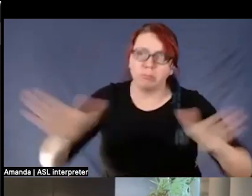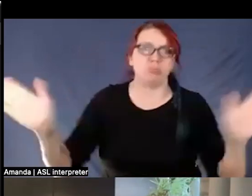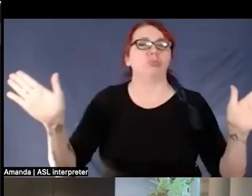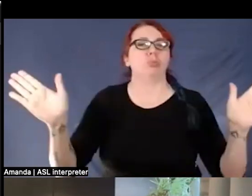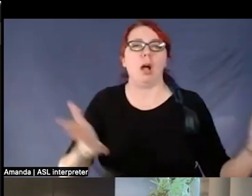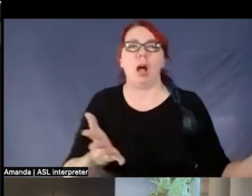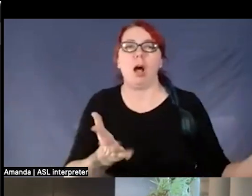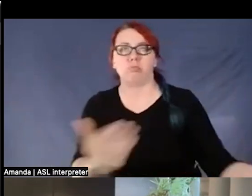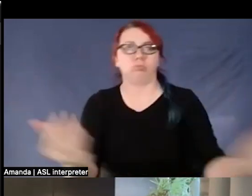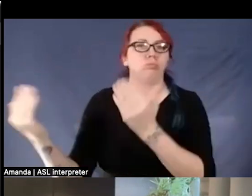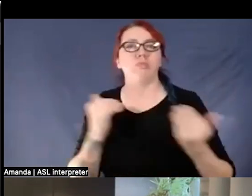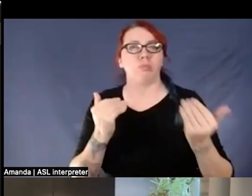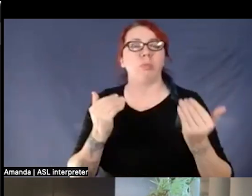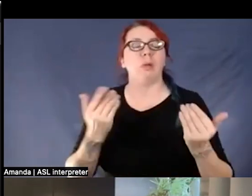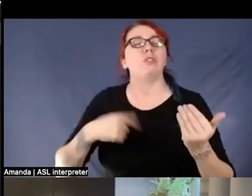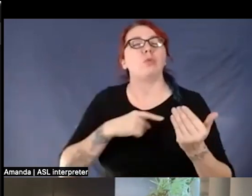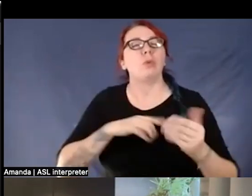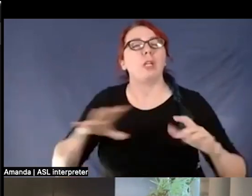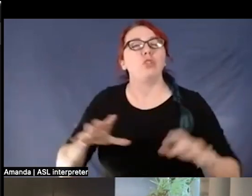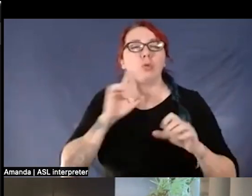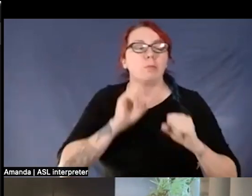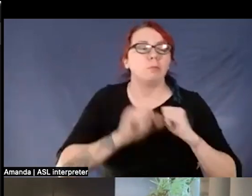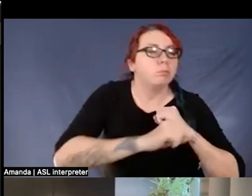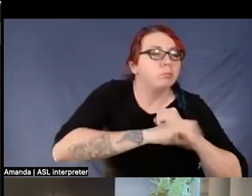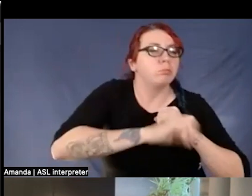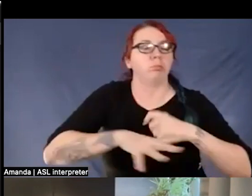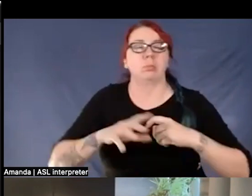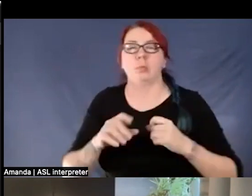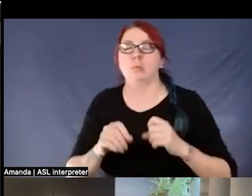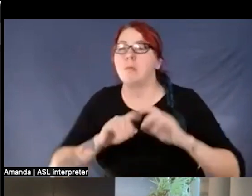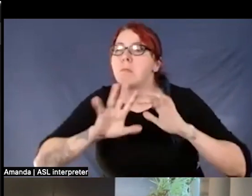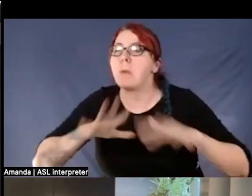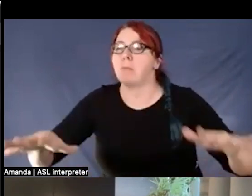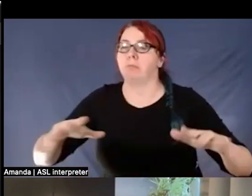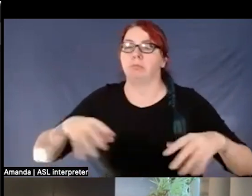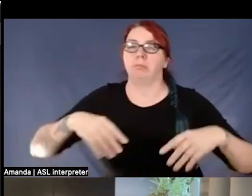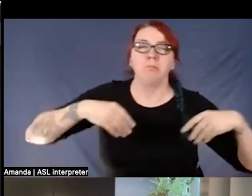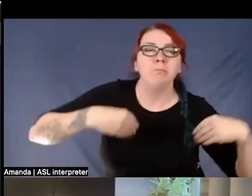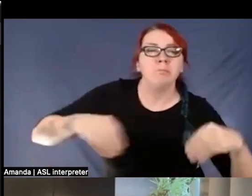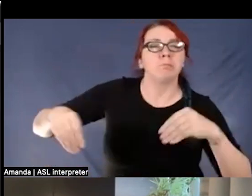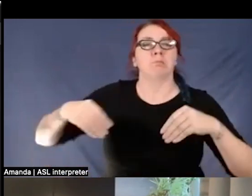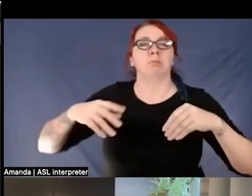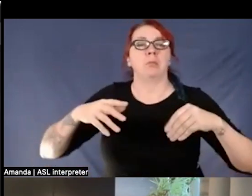promoting and supplying works that represent the wide extent of human experiences and identities